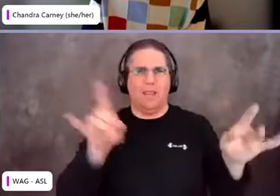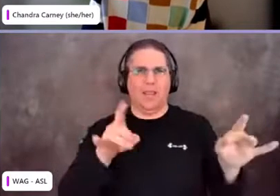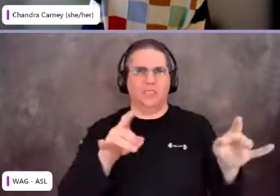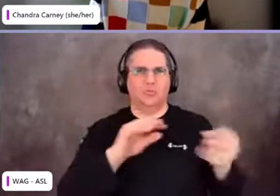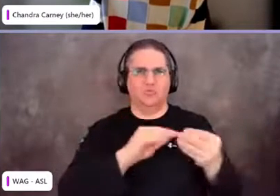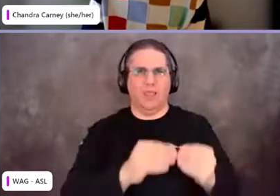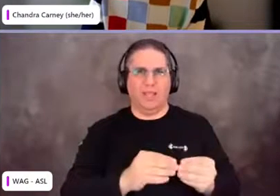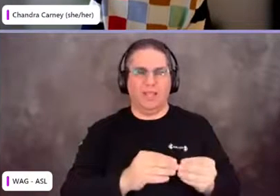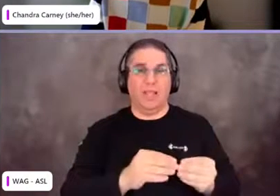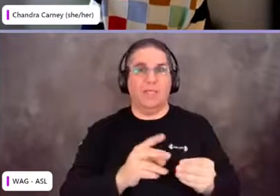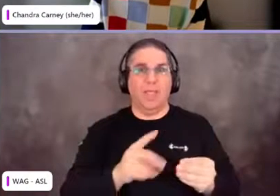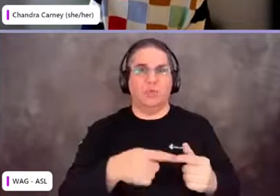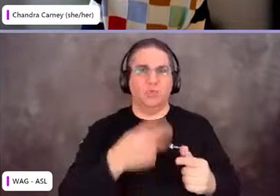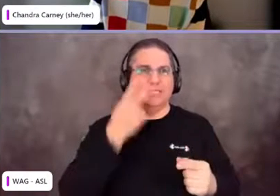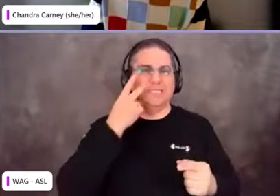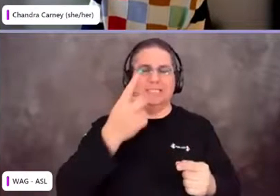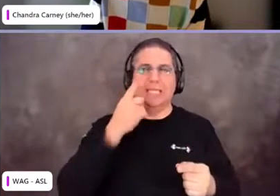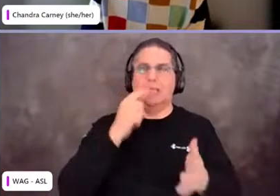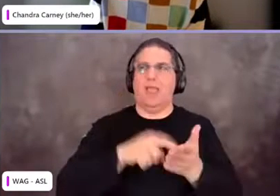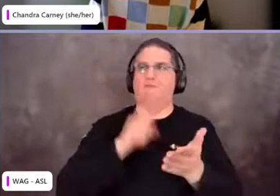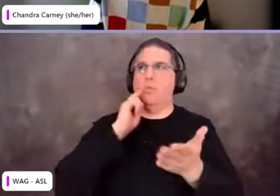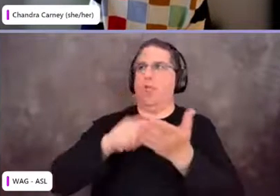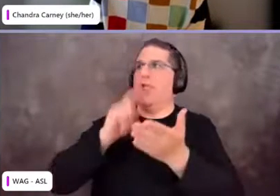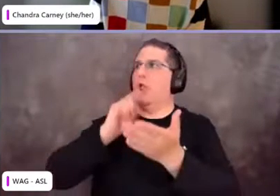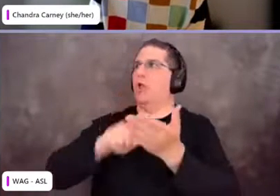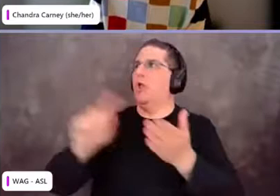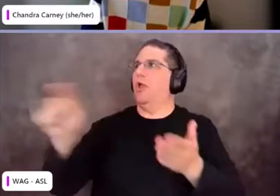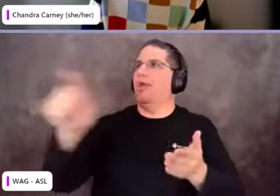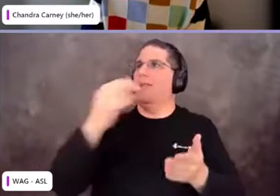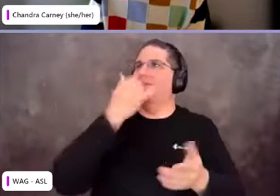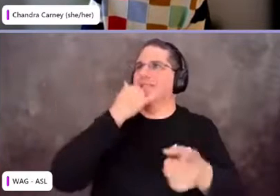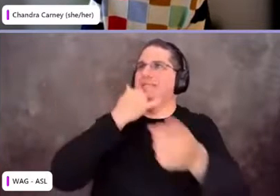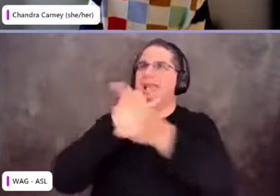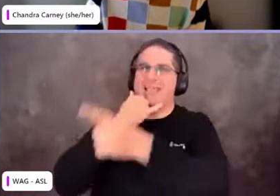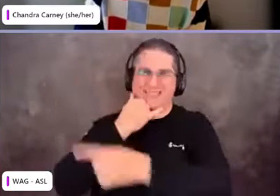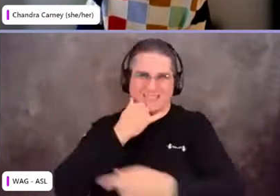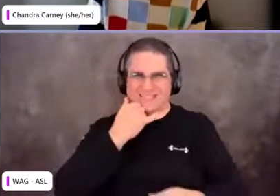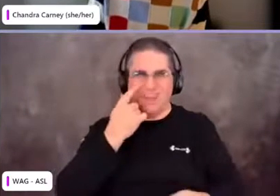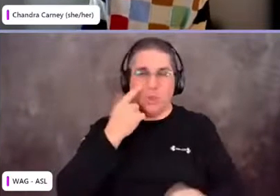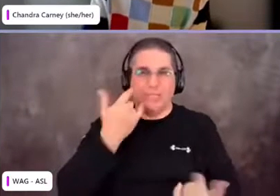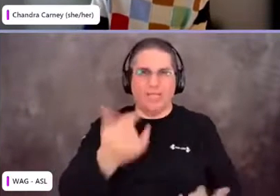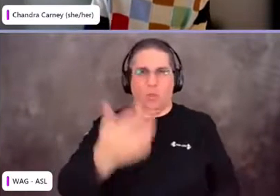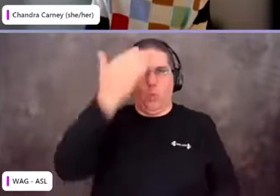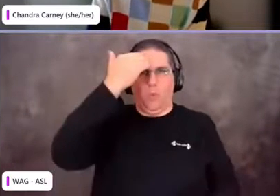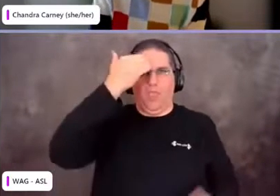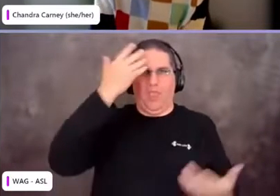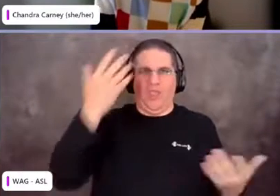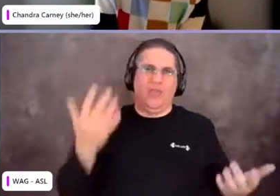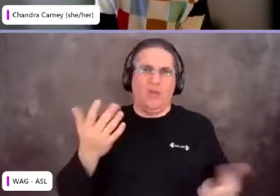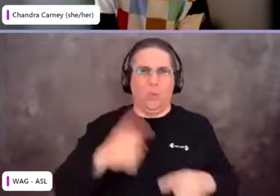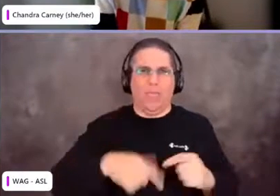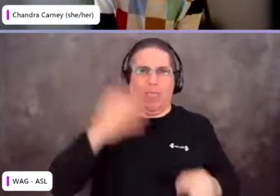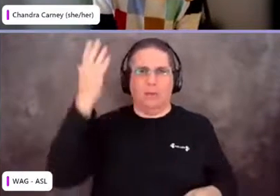not seeing it. It's like once you know about the color contrast combination ratings and suddenly you see